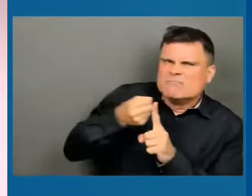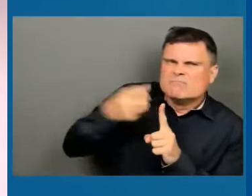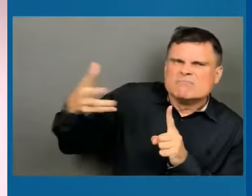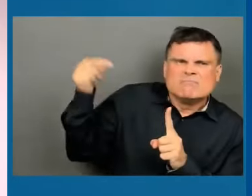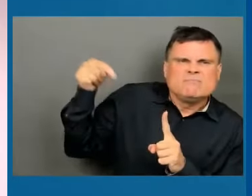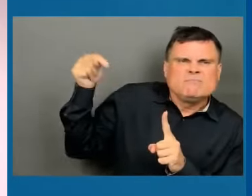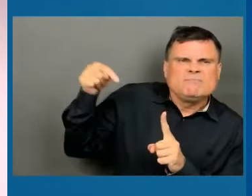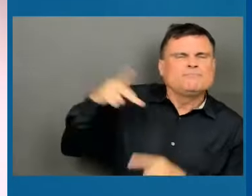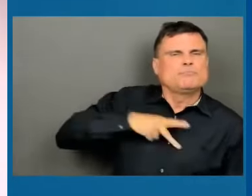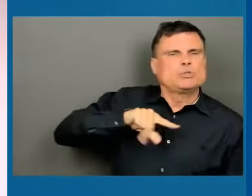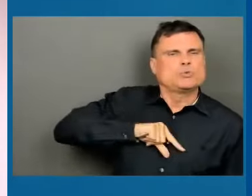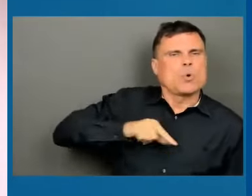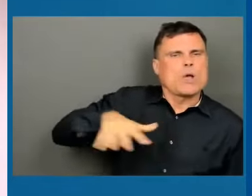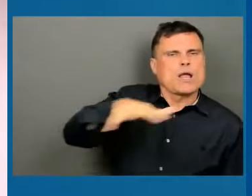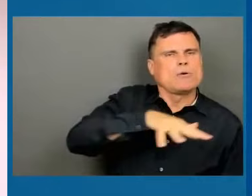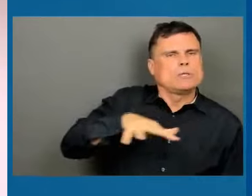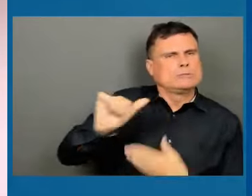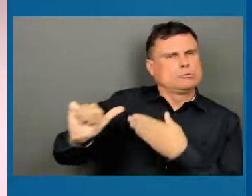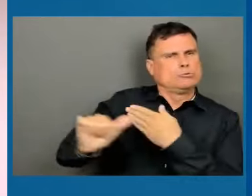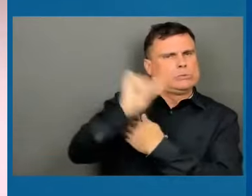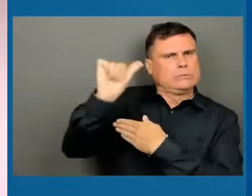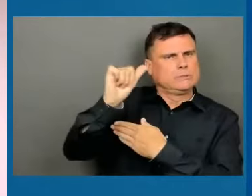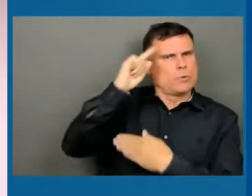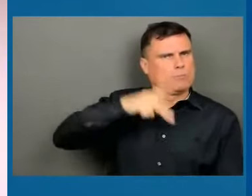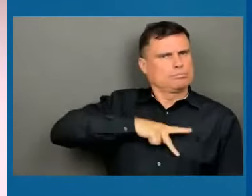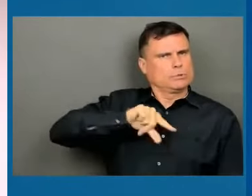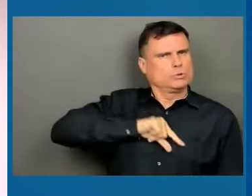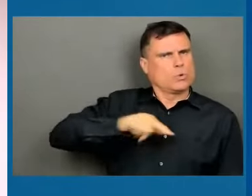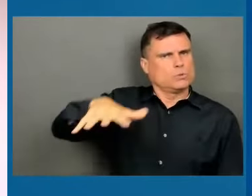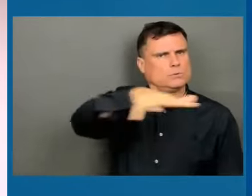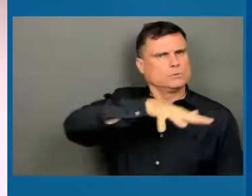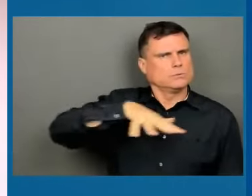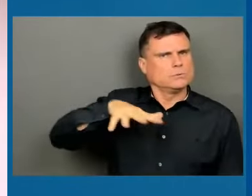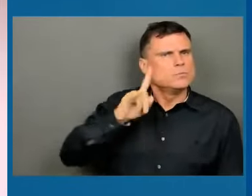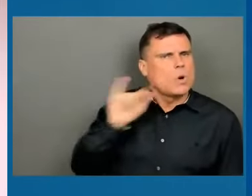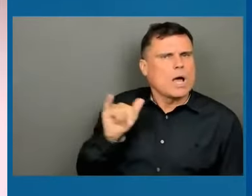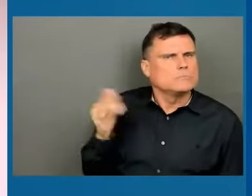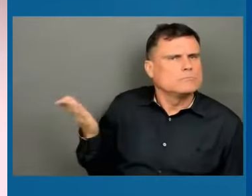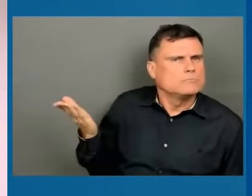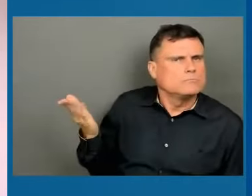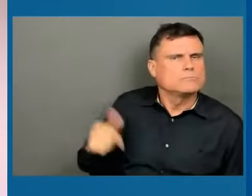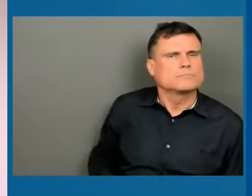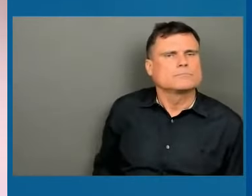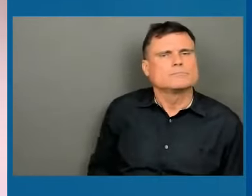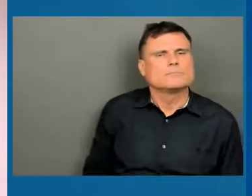So we've seen throughout the